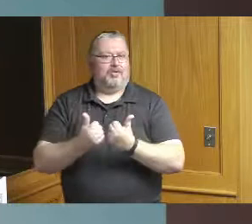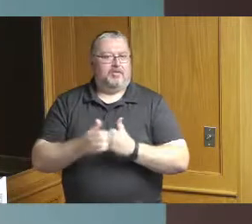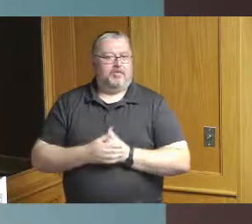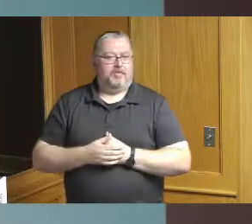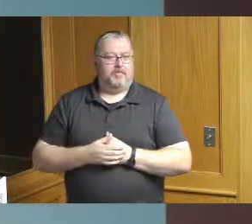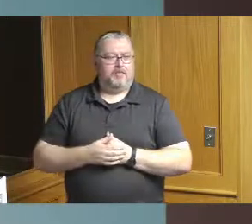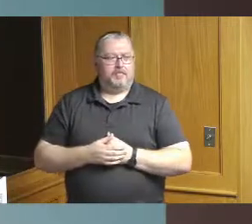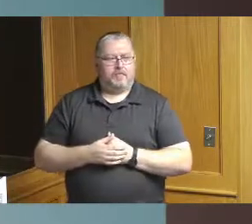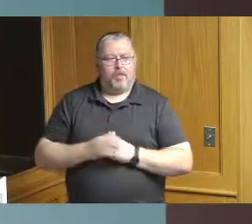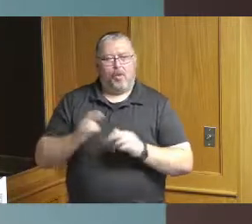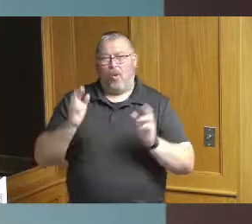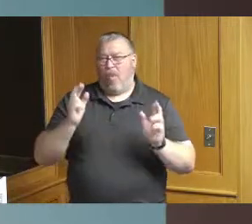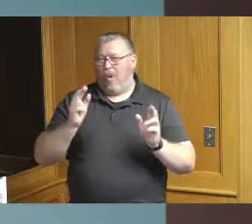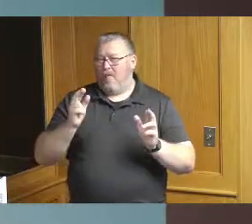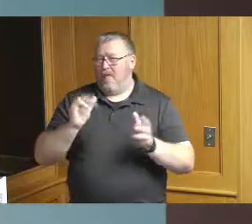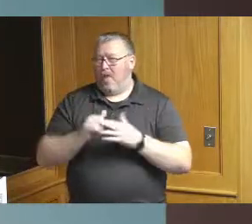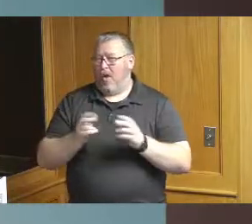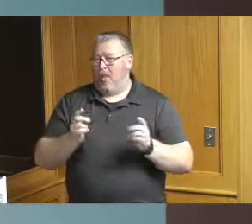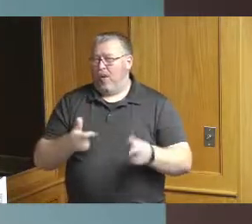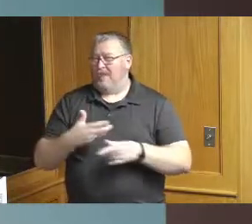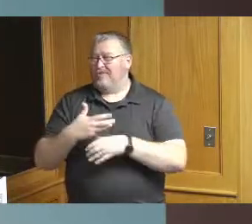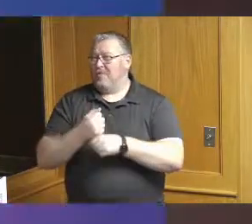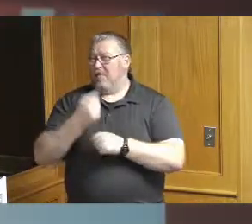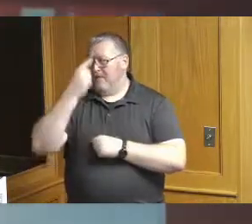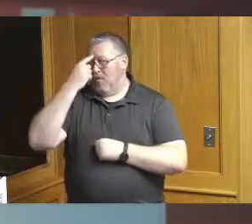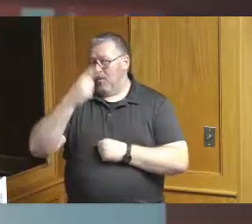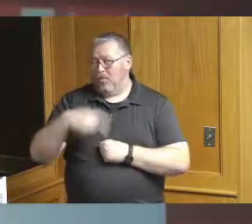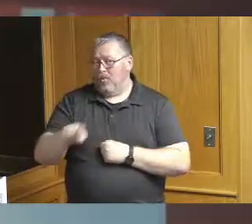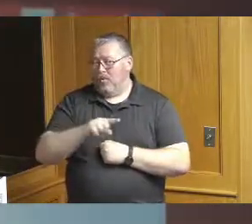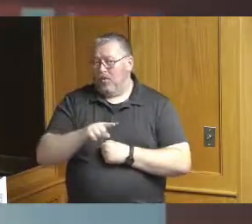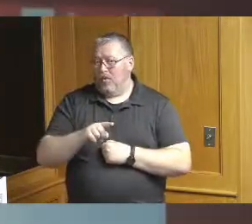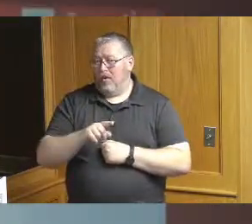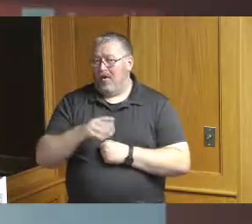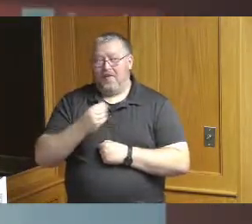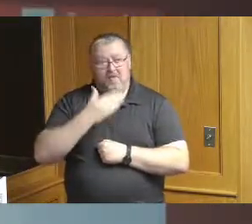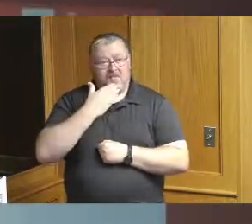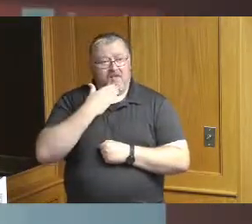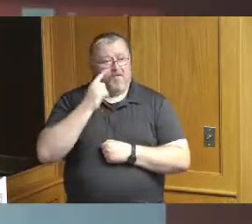so hopefully that was a very quick overview for you all and again thank you for the presentation